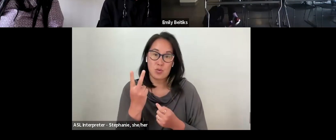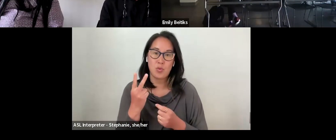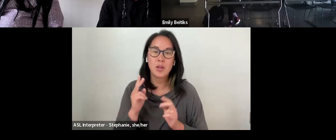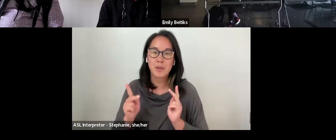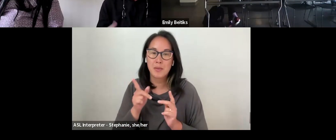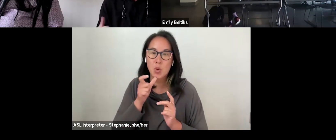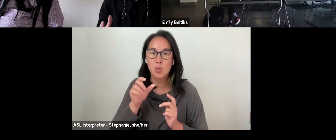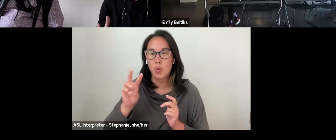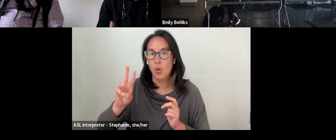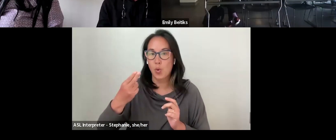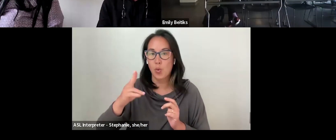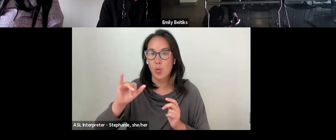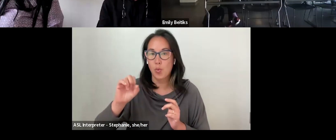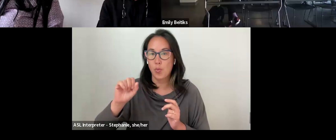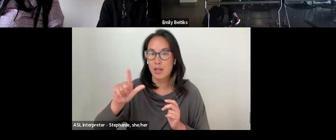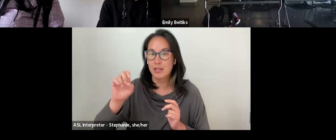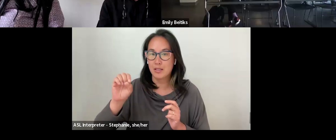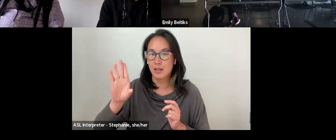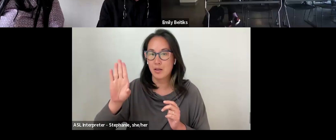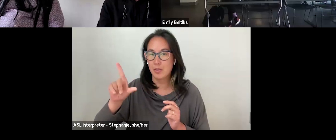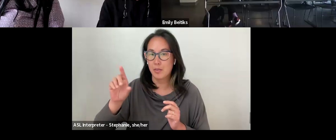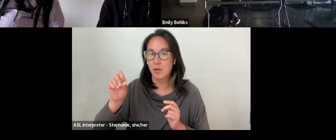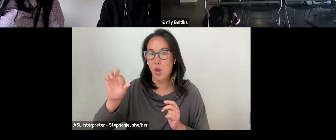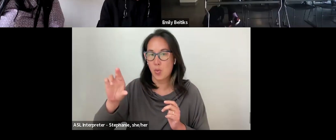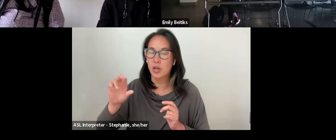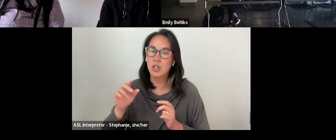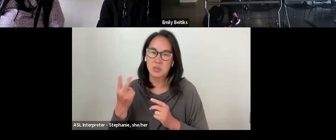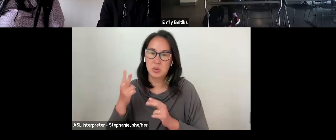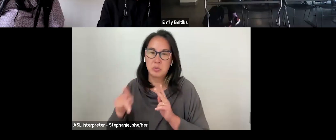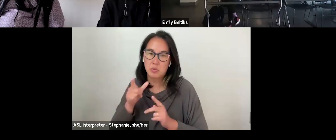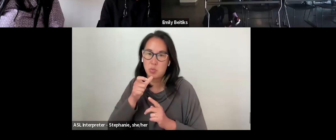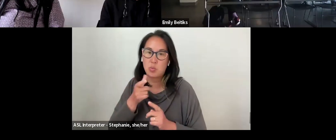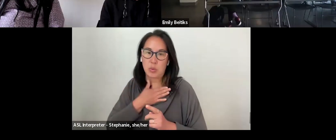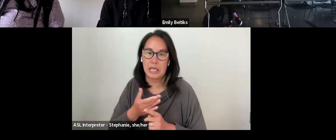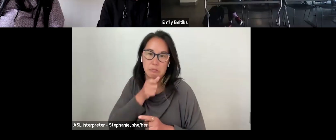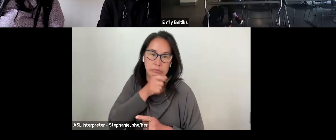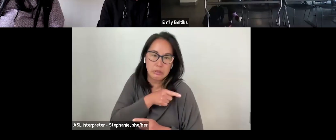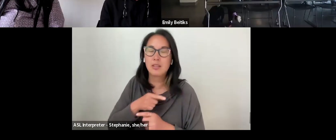or two sort of activists involved in exposing the Willowbrook --